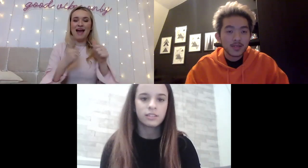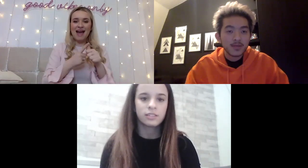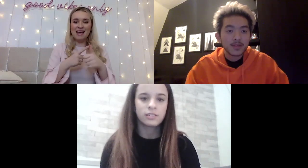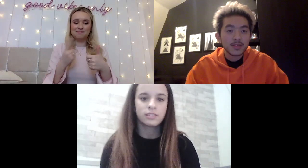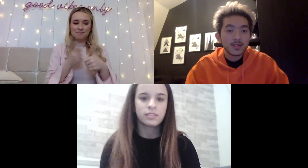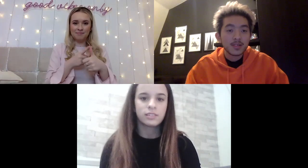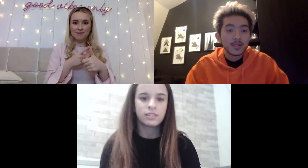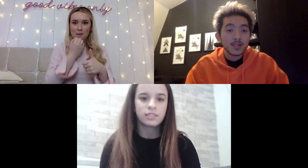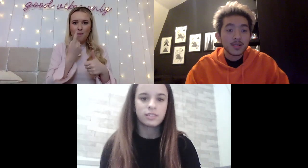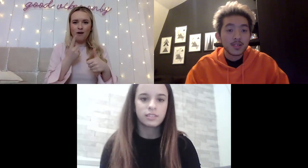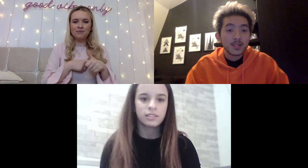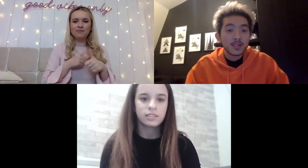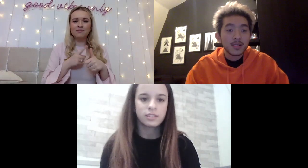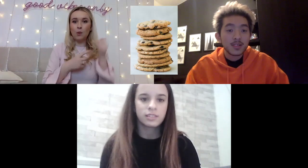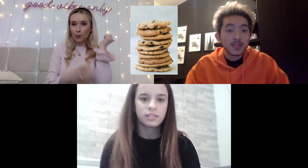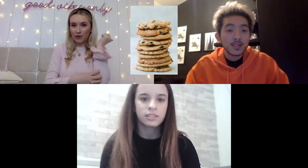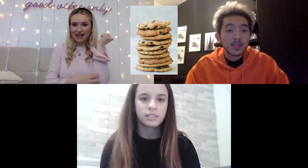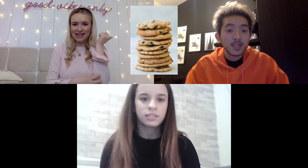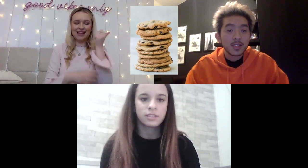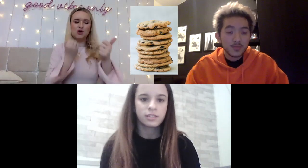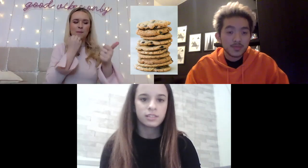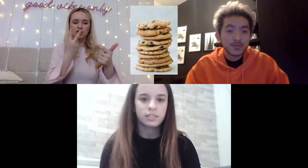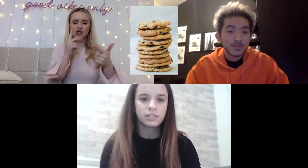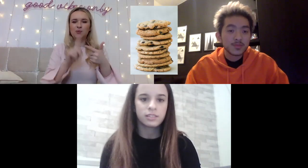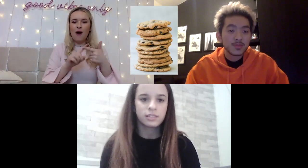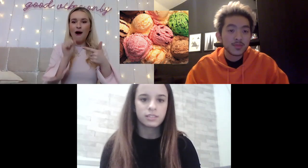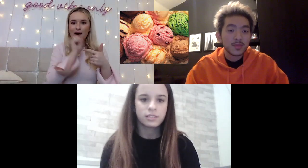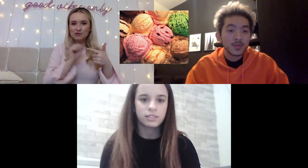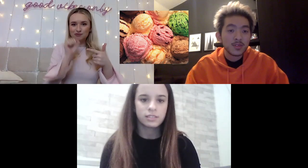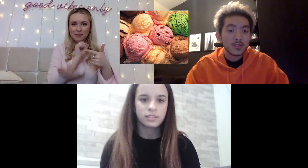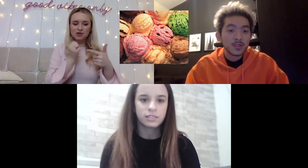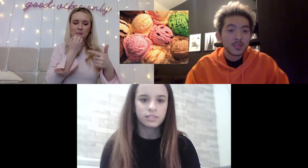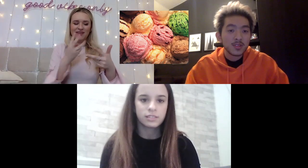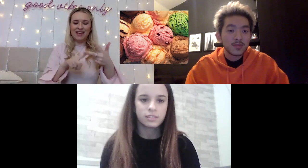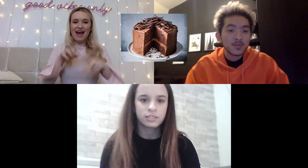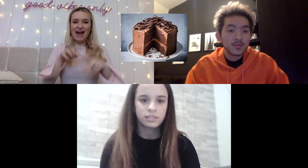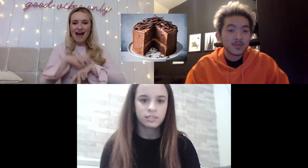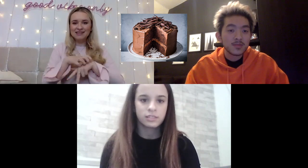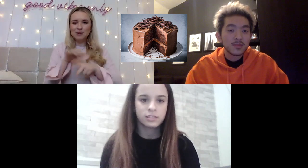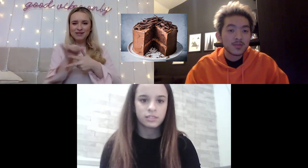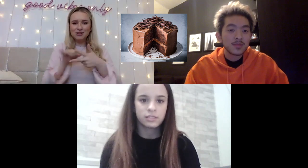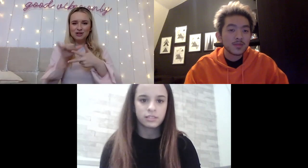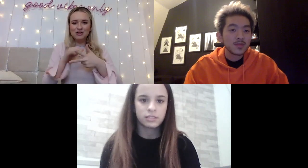A - Cookie B - Ice cream C - Cake